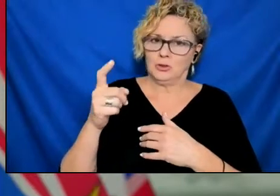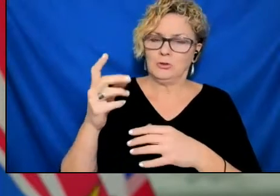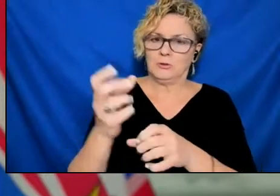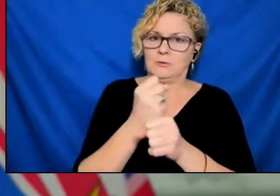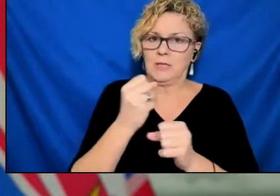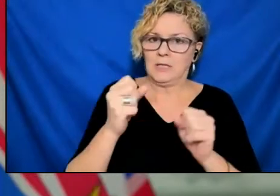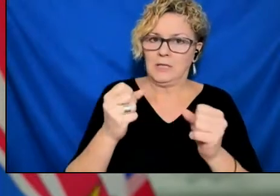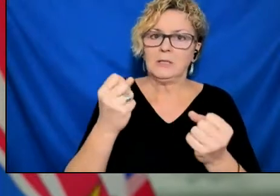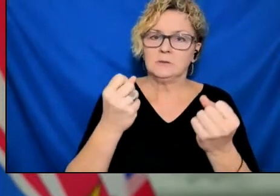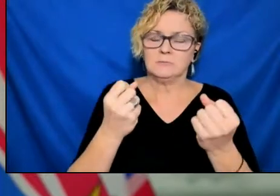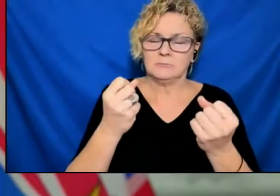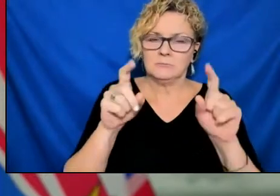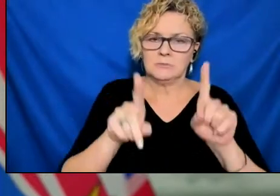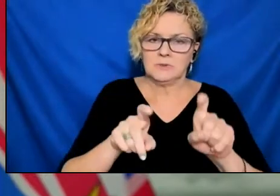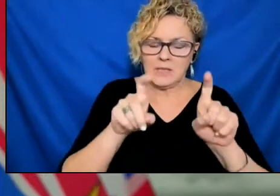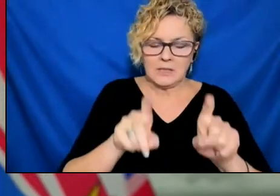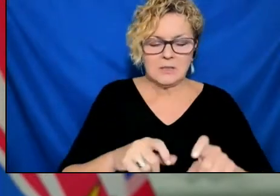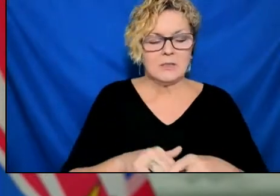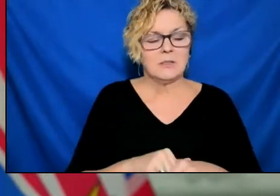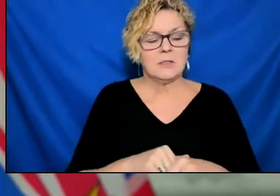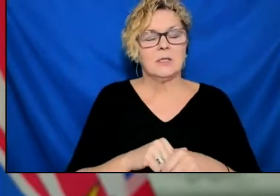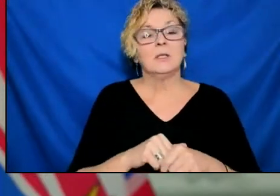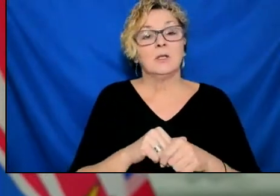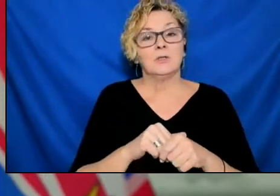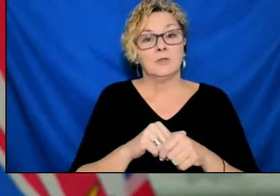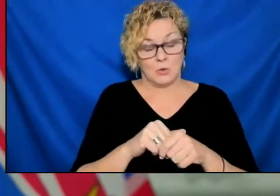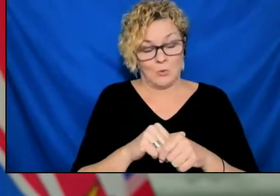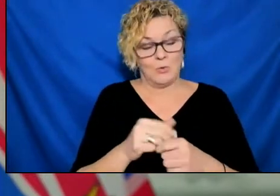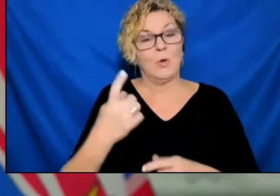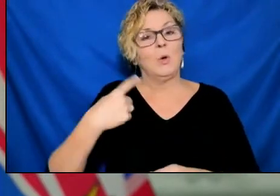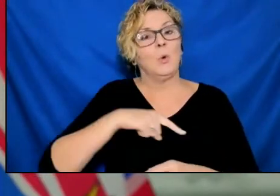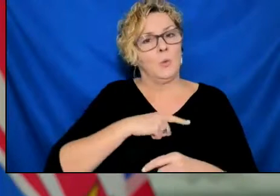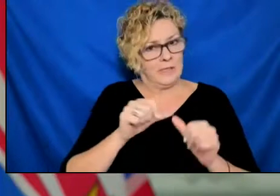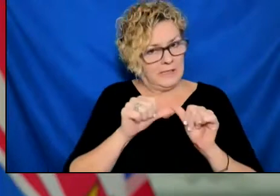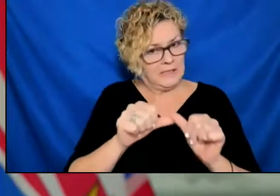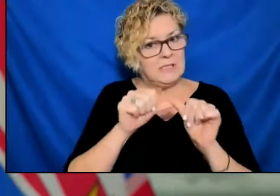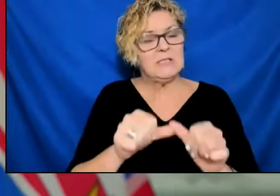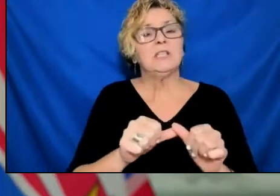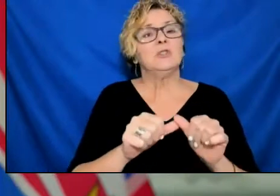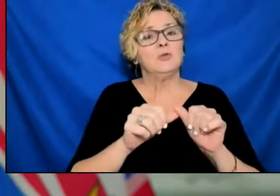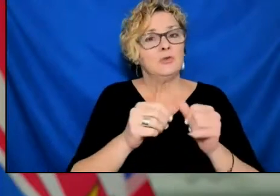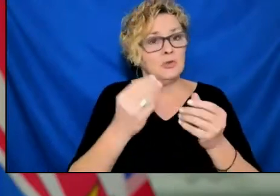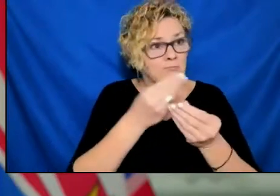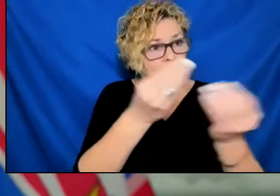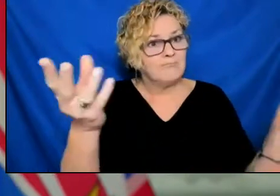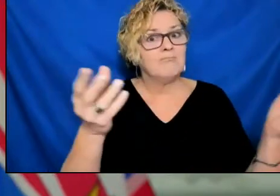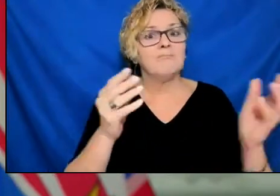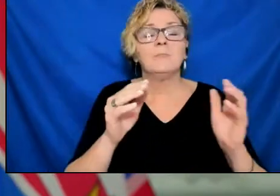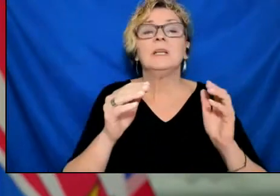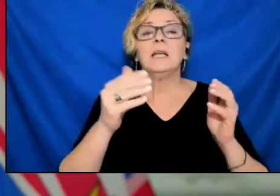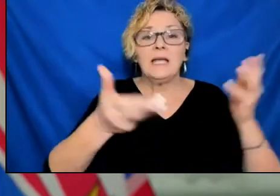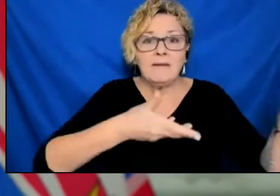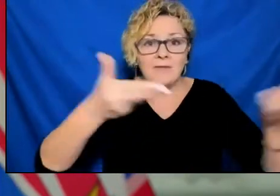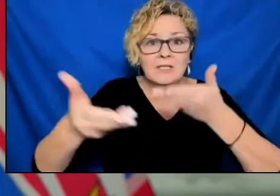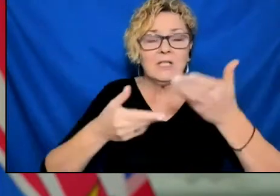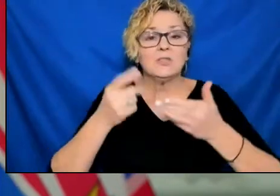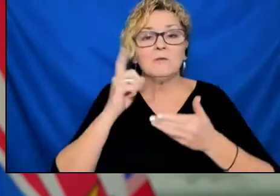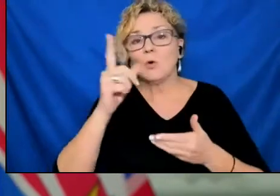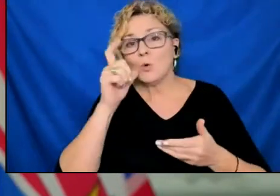the approach of six months based on interval from your dose two and age being the number one